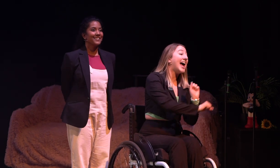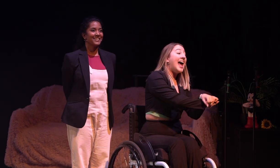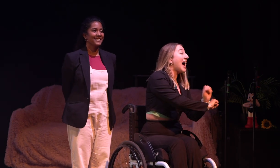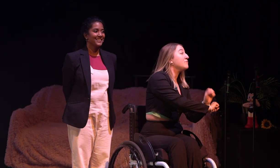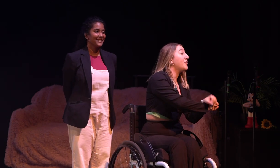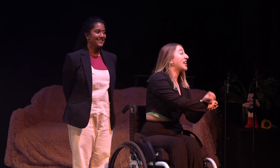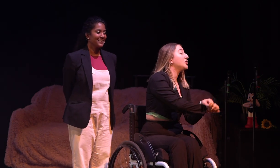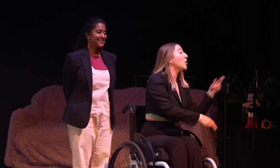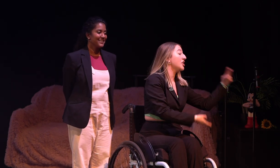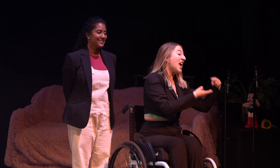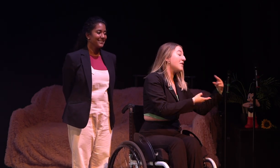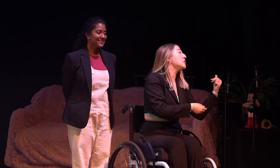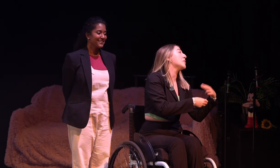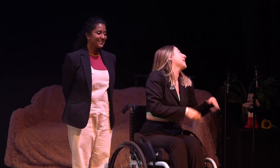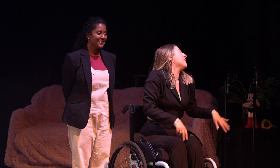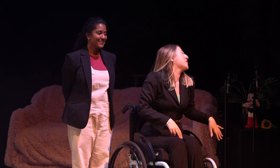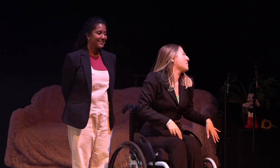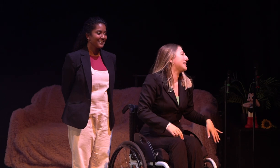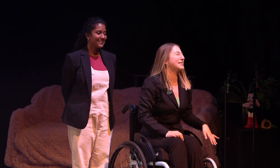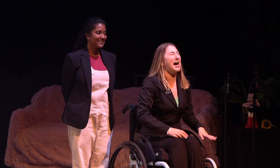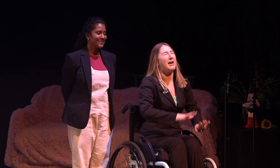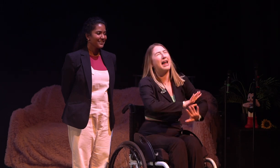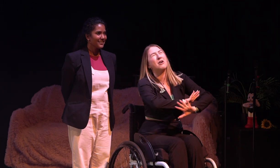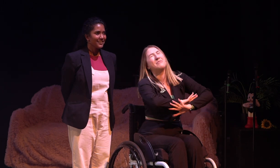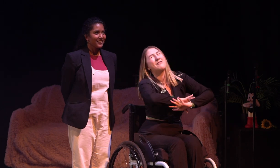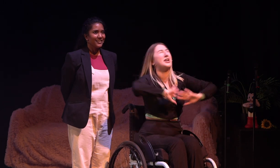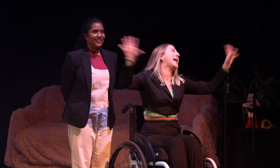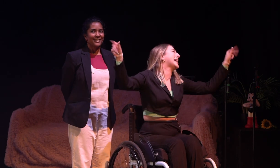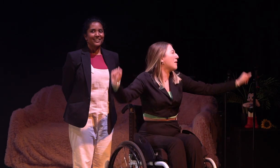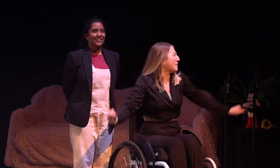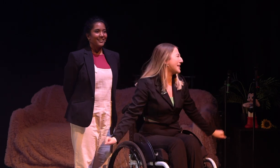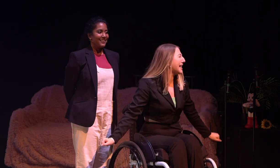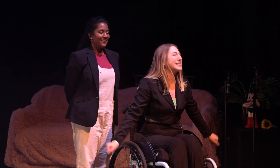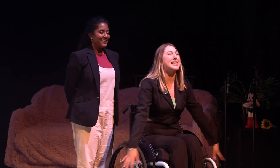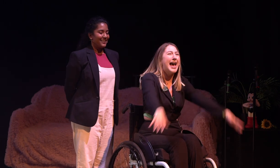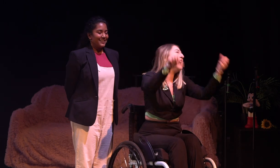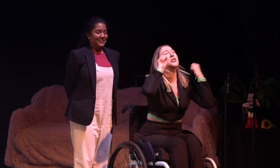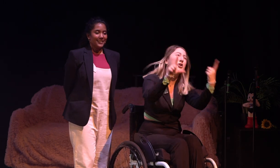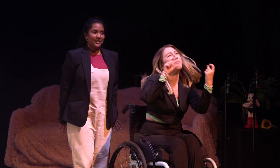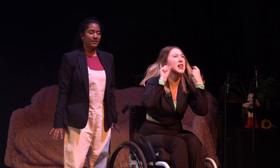I'm not freaking joking, if you don't bring them fuel prices down, I won't be running any cabs by the end of the year, double LOL!' And everyone laughs even